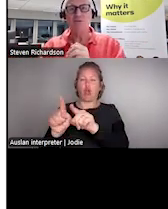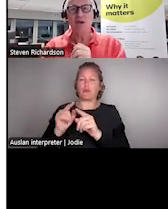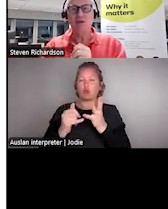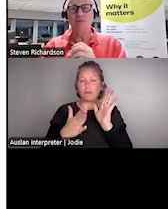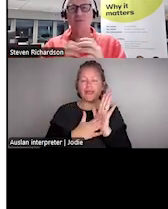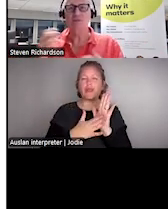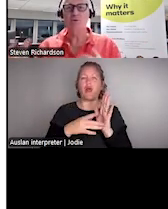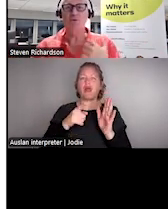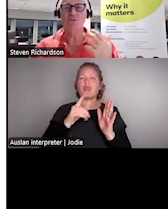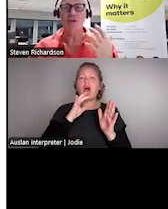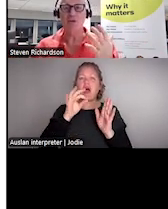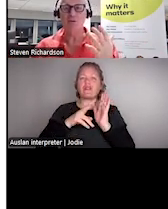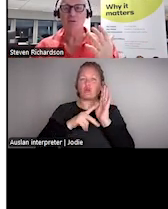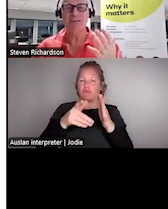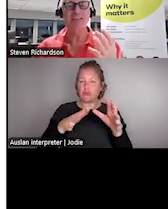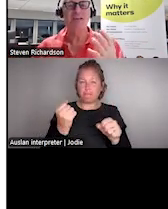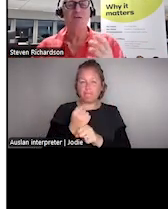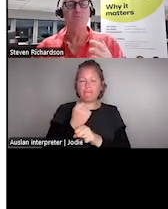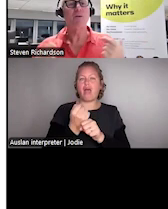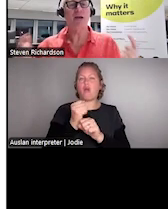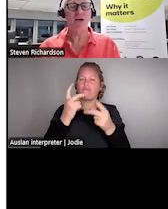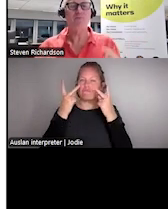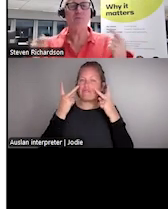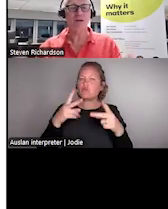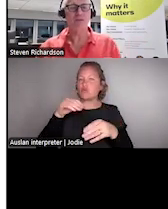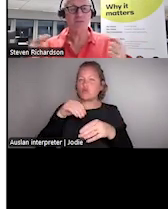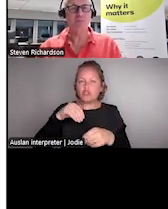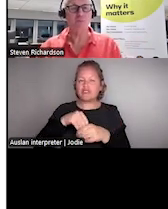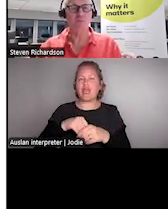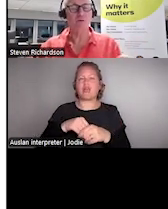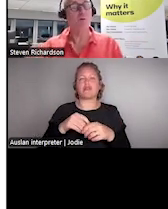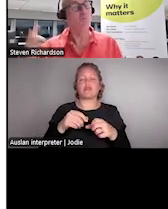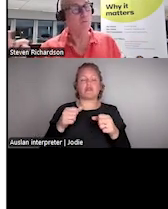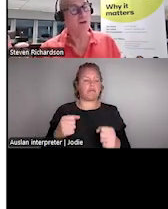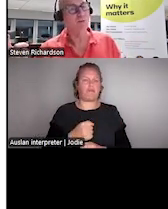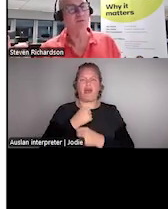you have made and the visual content, with a powerful case for support? Why would anyone